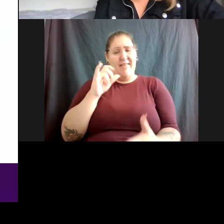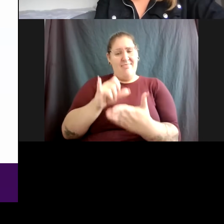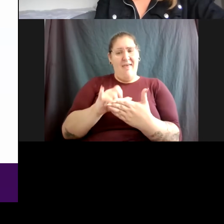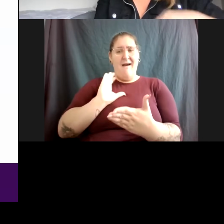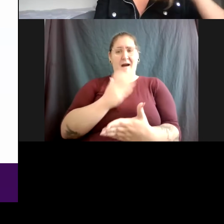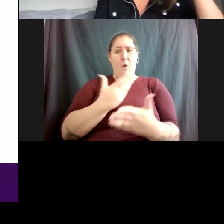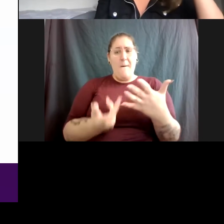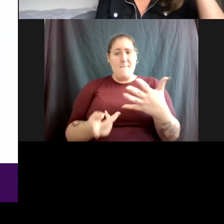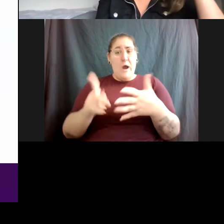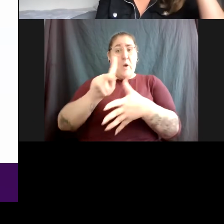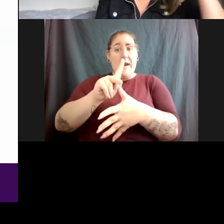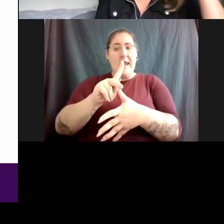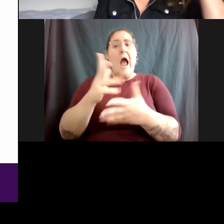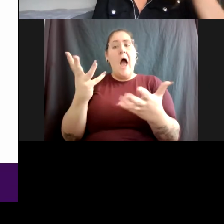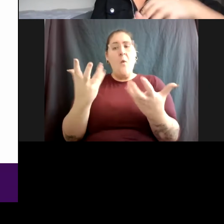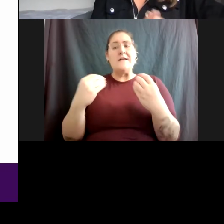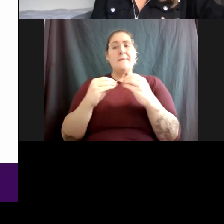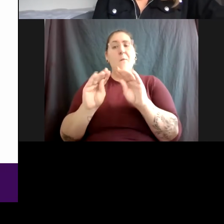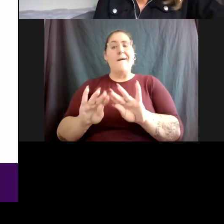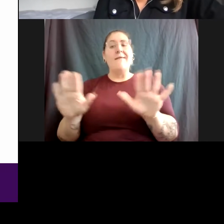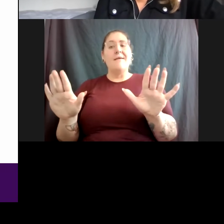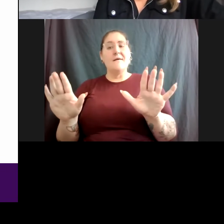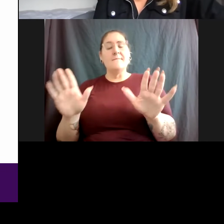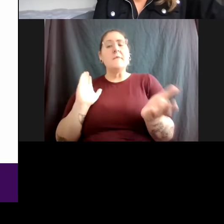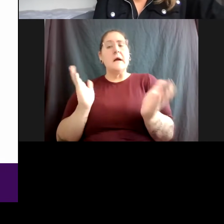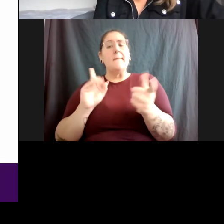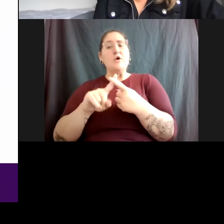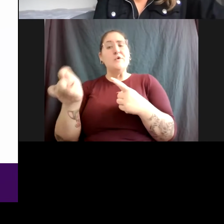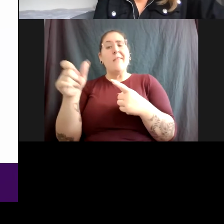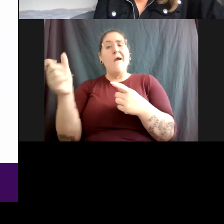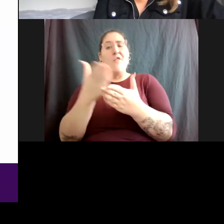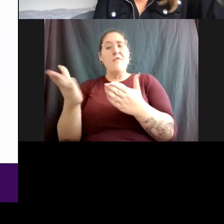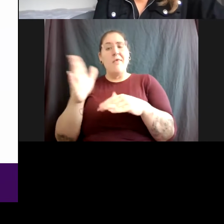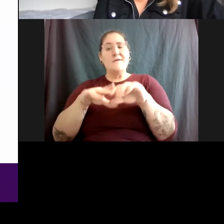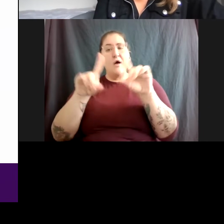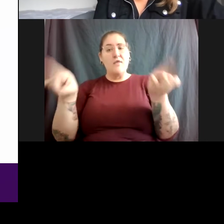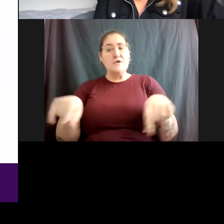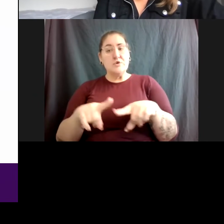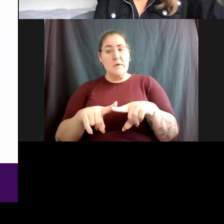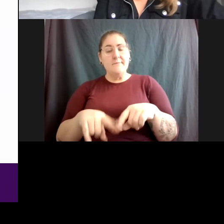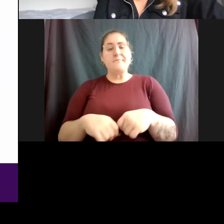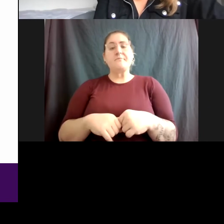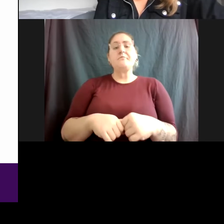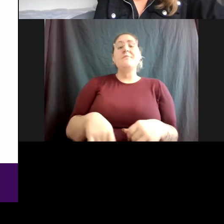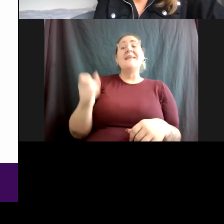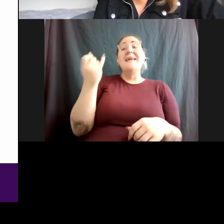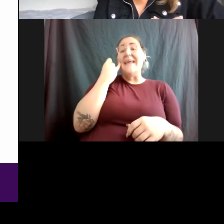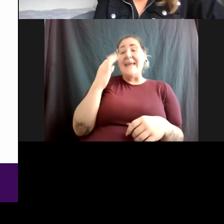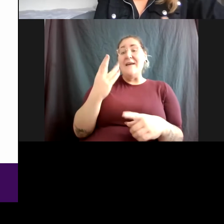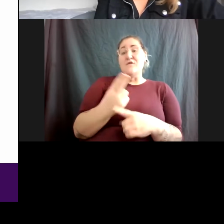these a little bit. Fine motor skills are needed to access content on hover. Some content